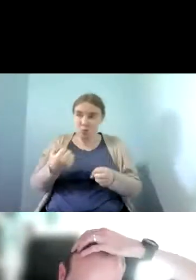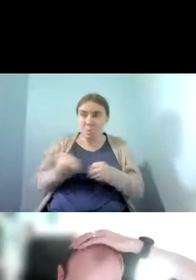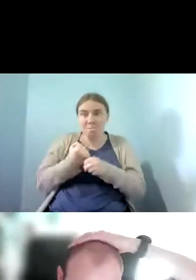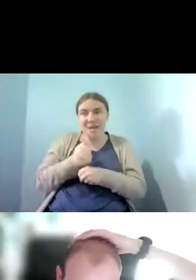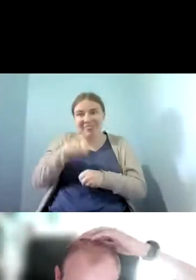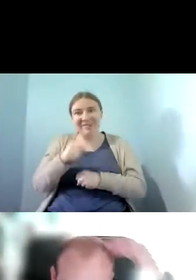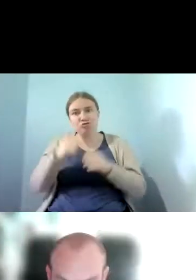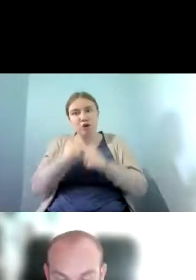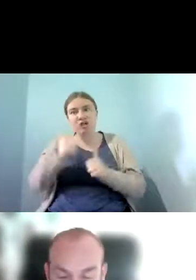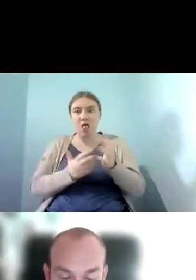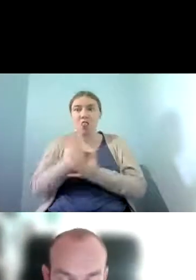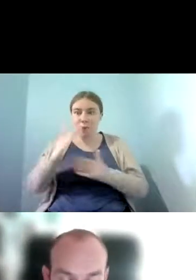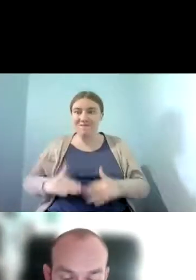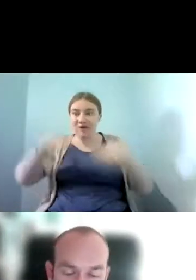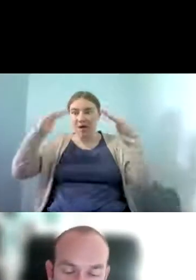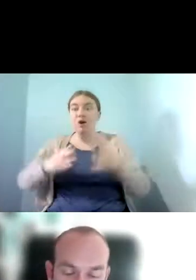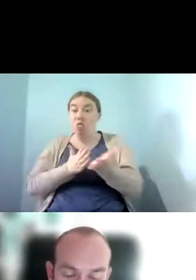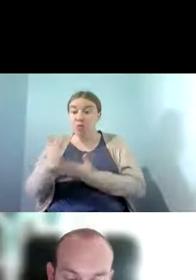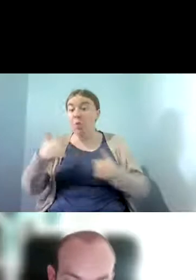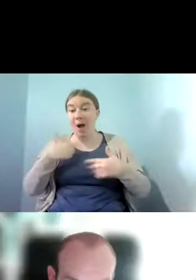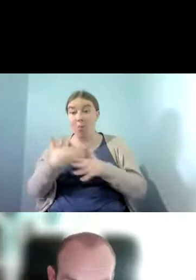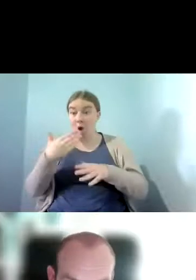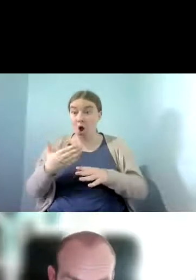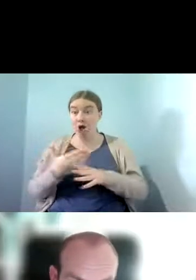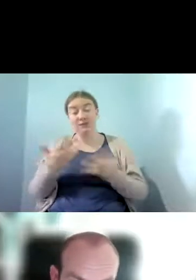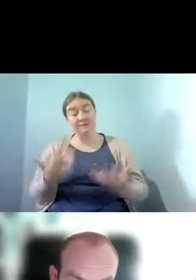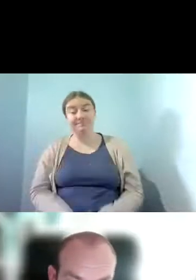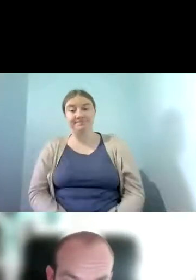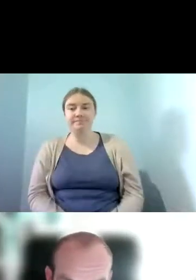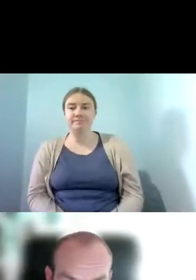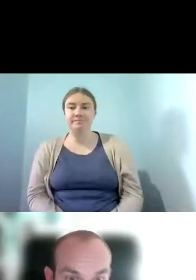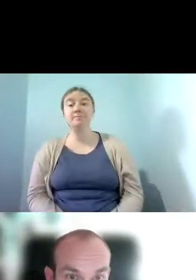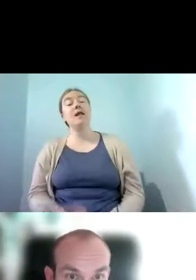so yeah we knew it would flood during the course of the works historic river level data which is